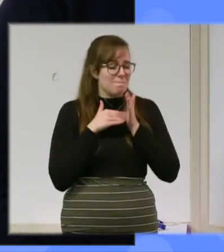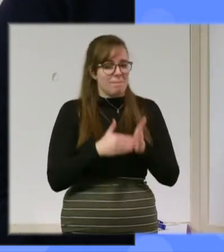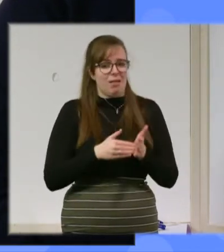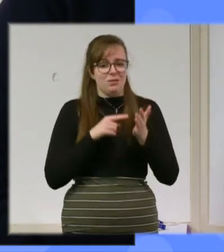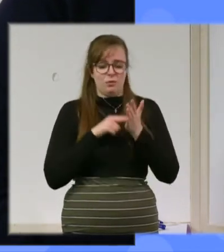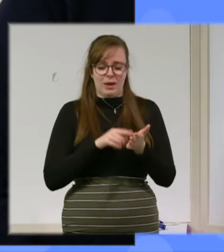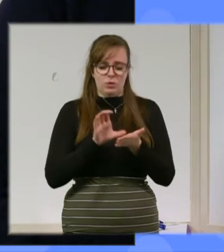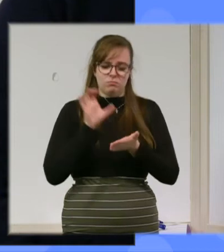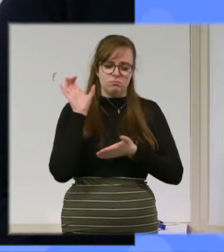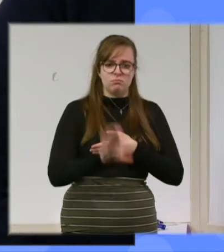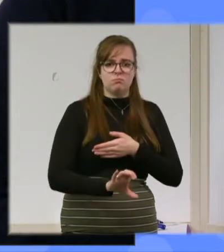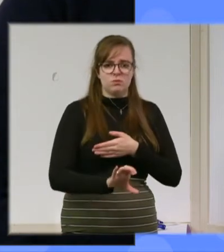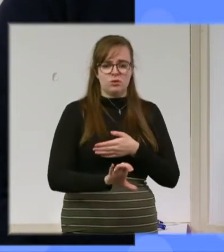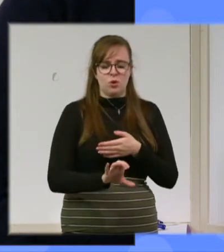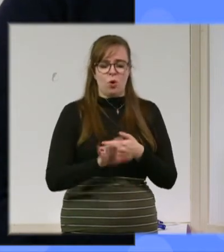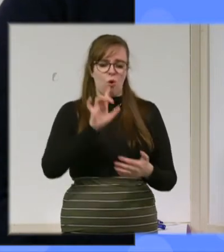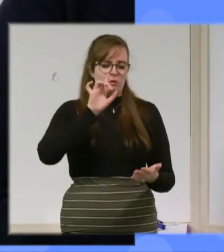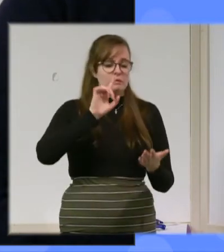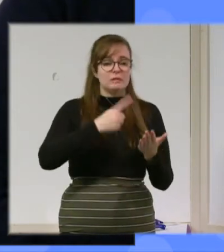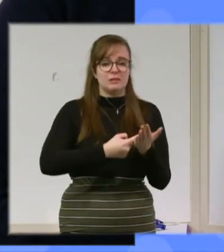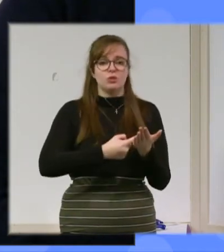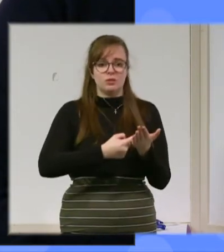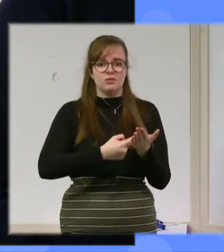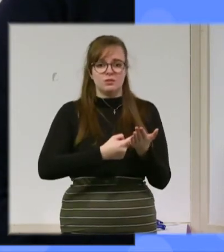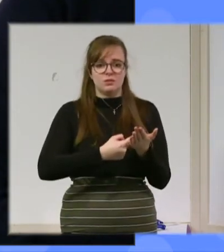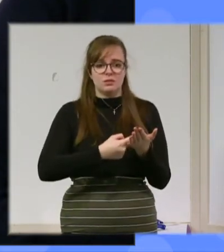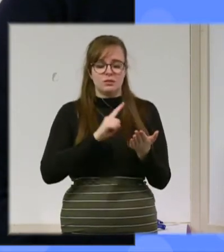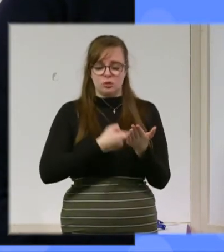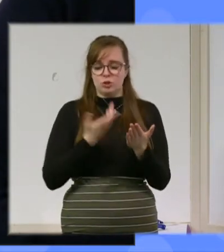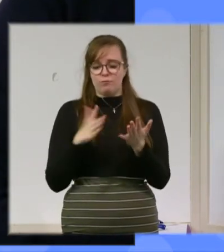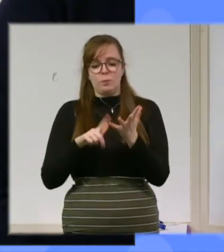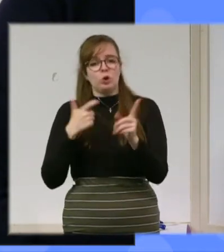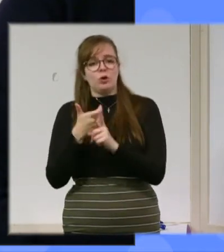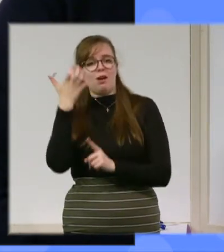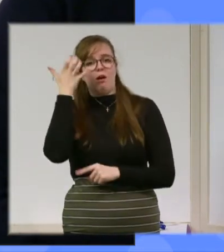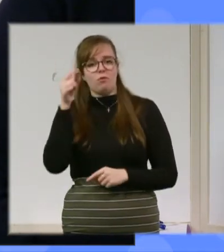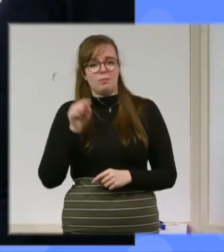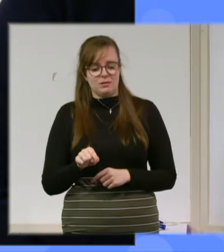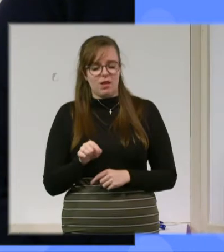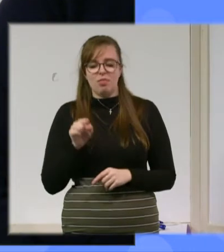mitigating decisions taken by the UK government and that isn't sustainable